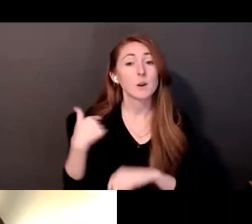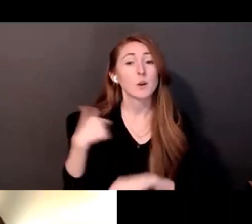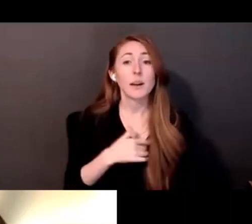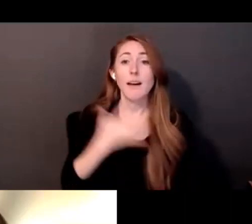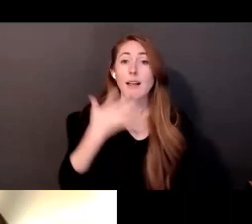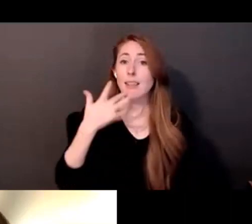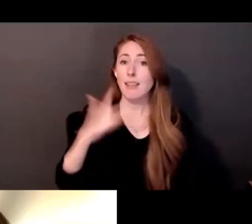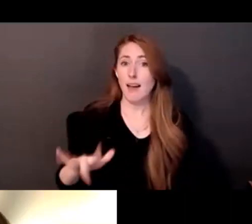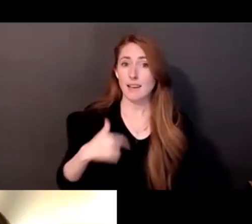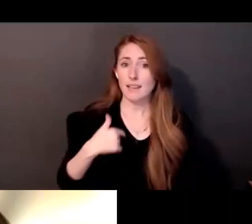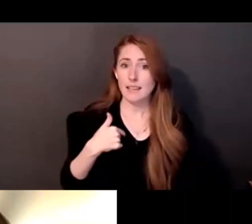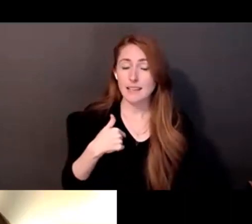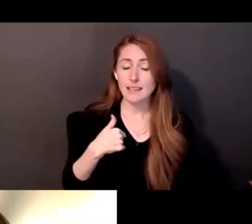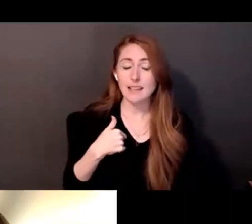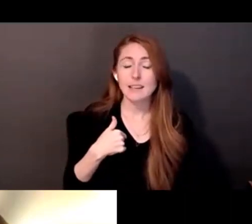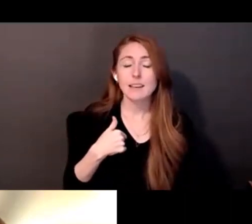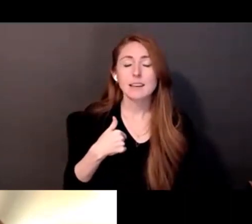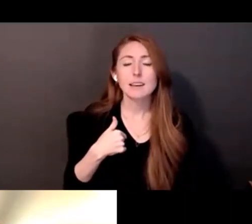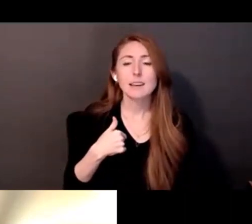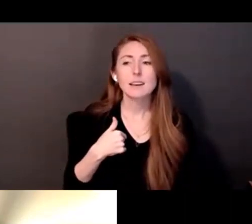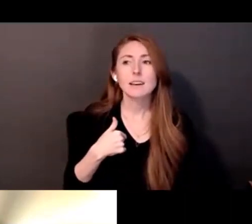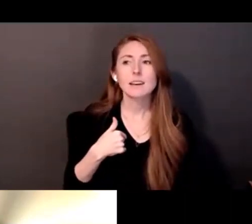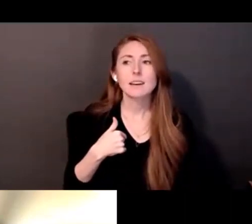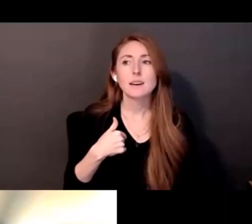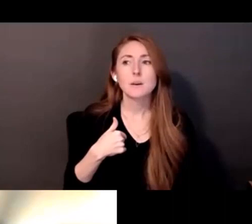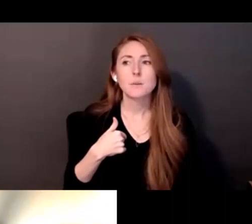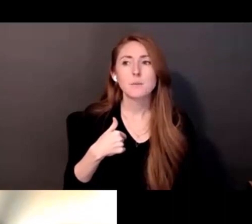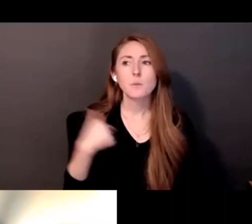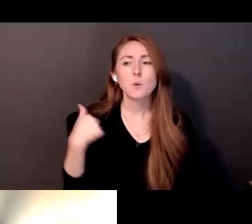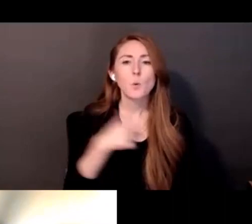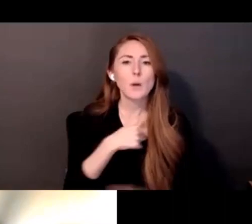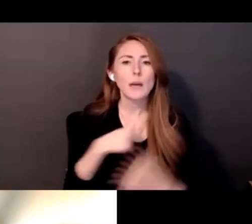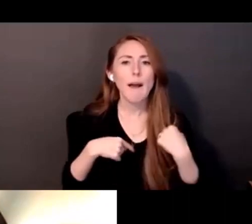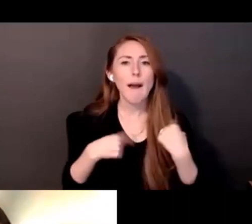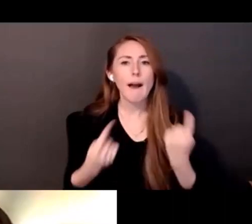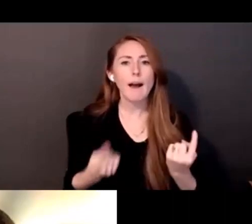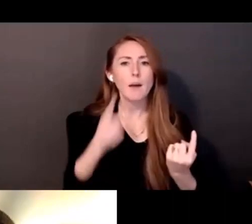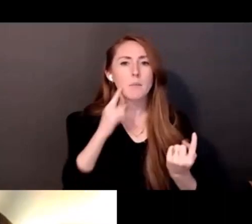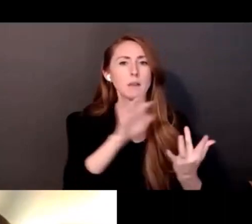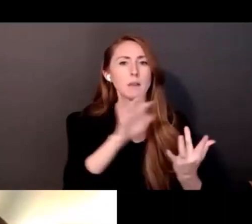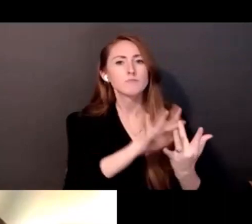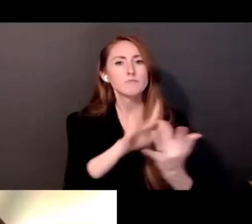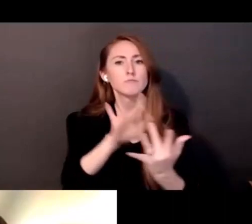because we were reaching out to pilot test users Canada-wide,